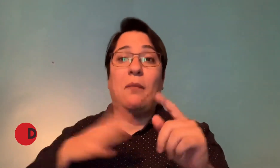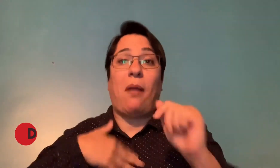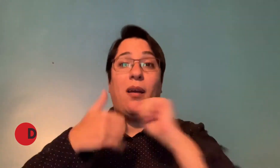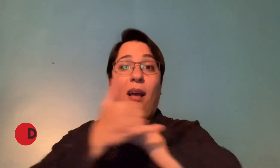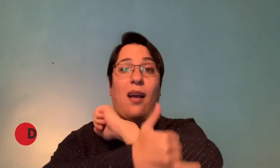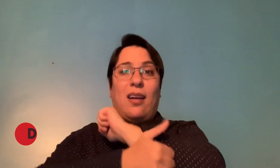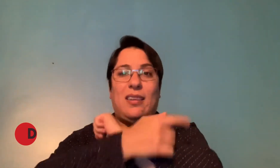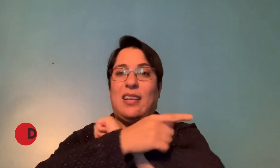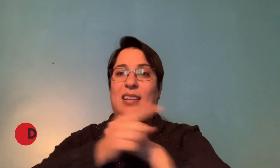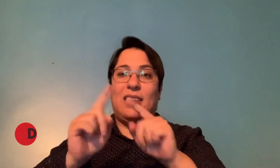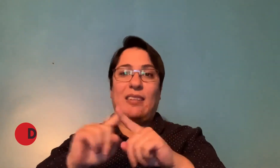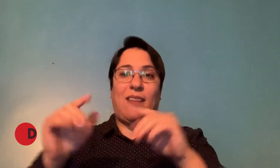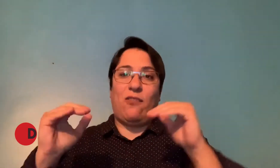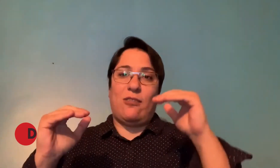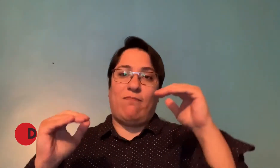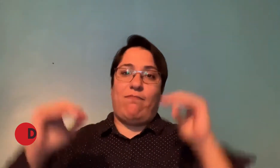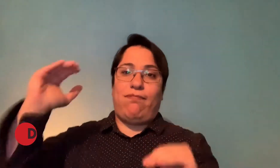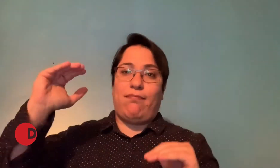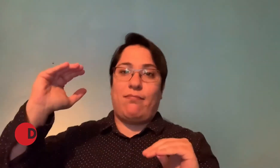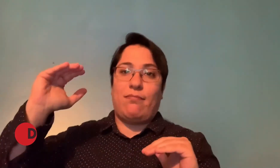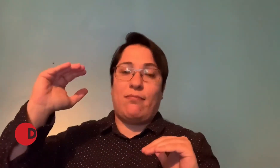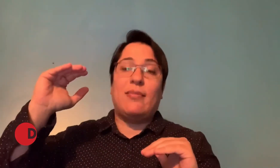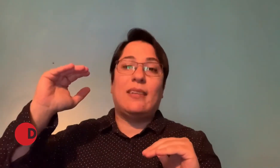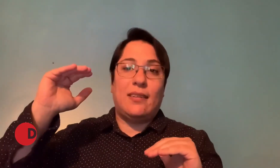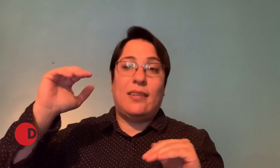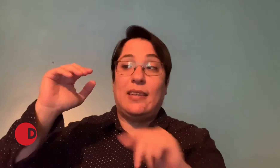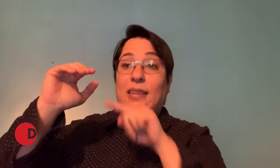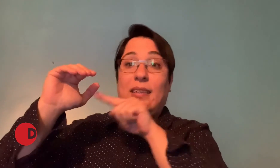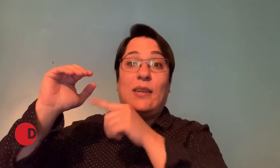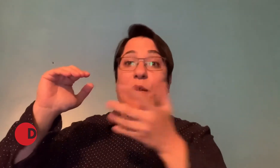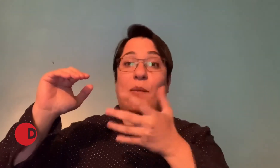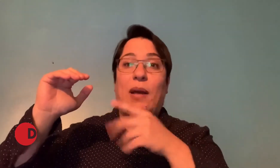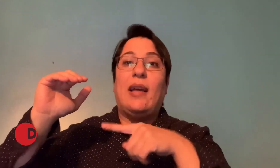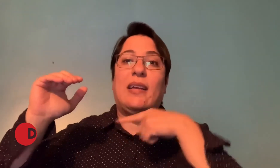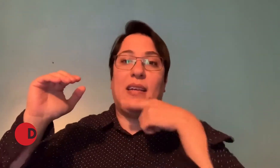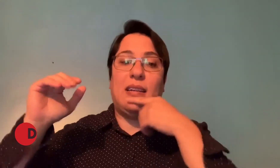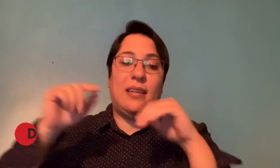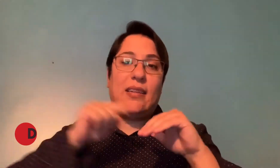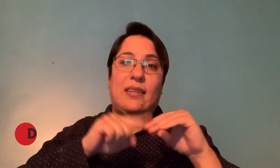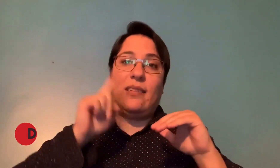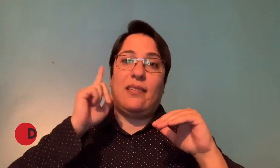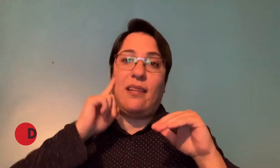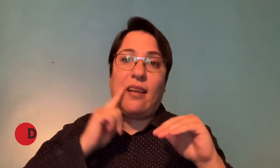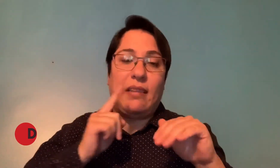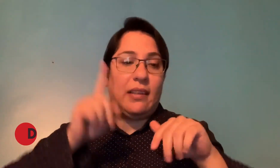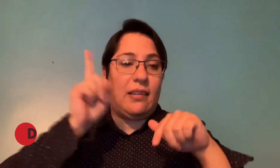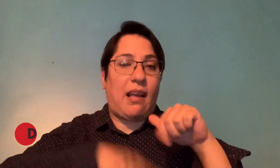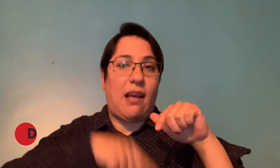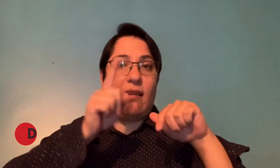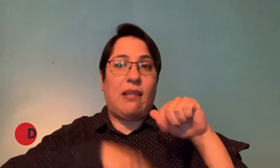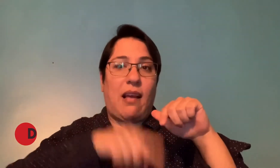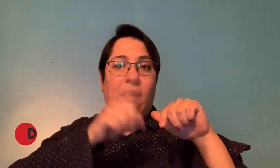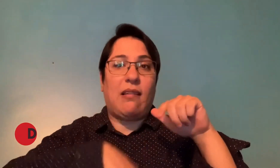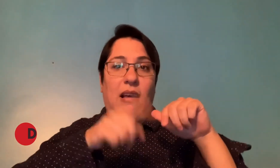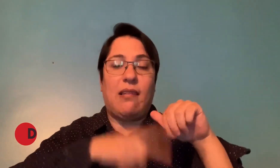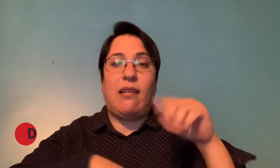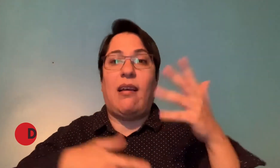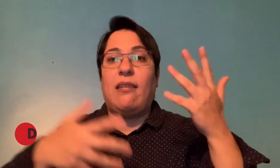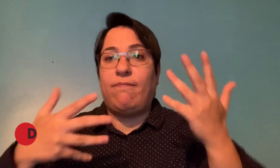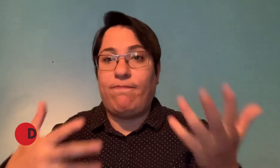In my country, hearing is higher, deaf is lower, a theme "I can't, you can't"